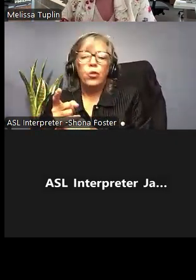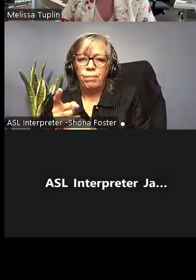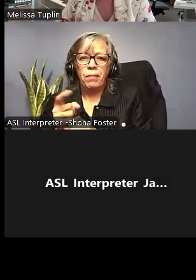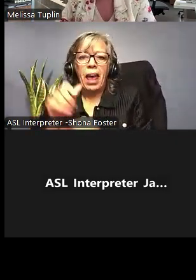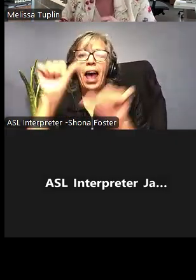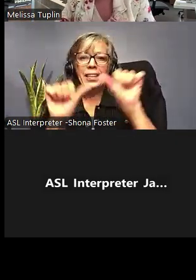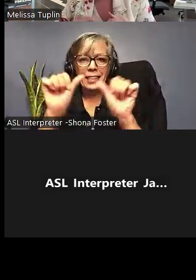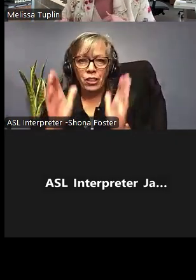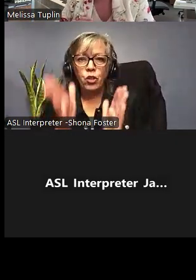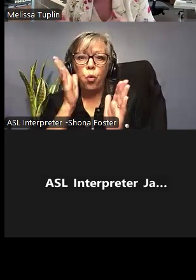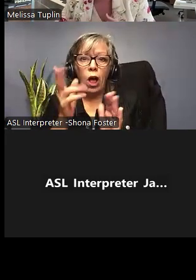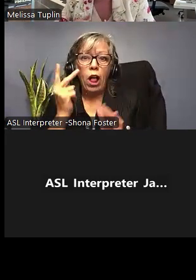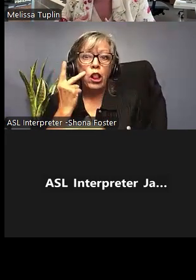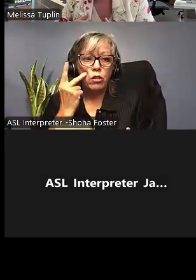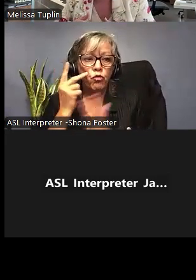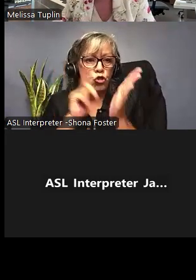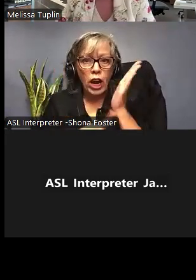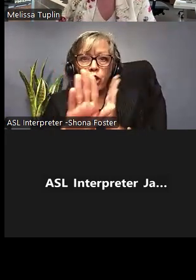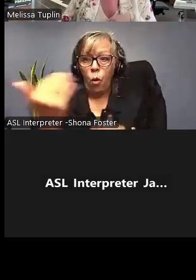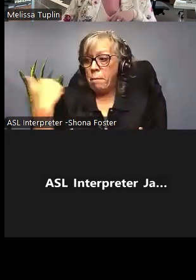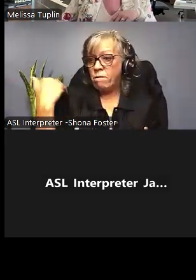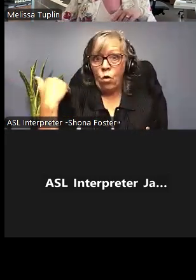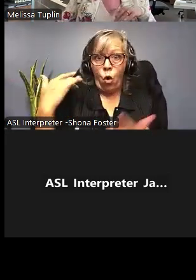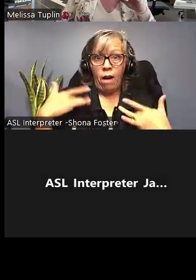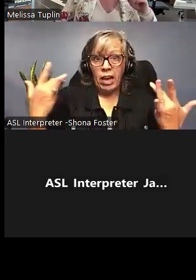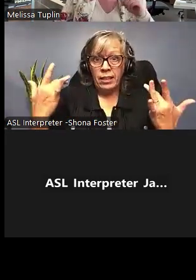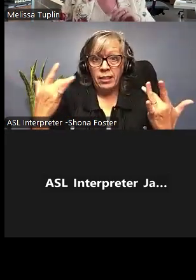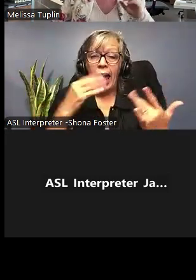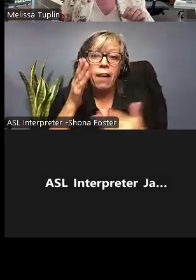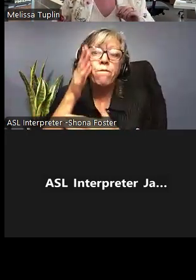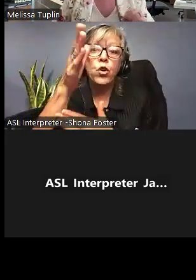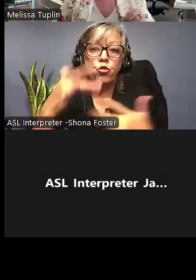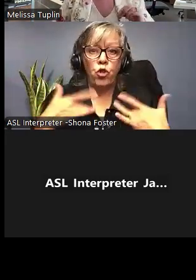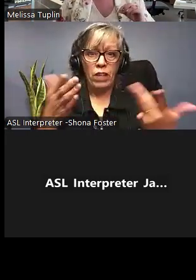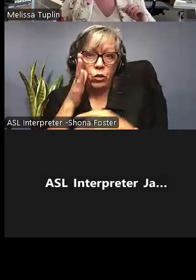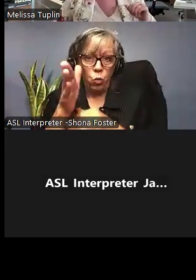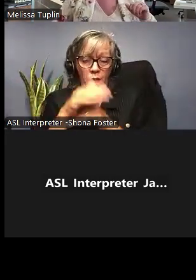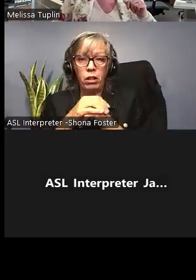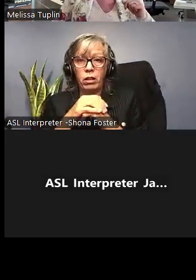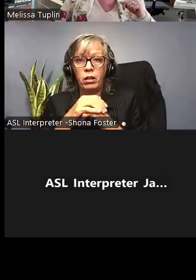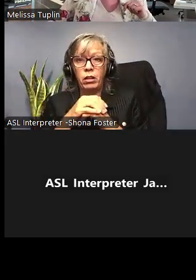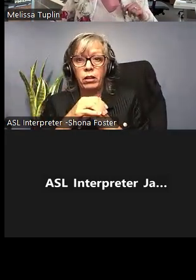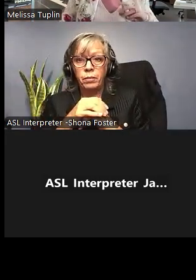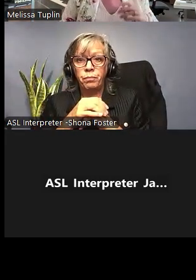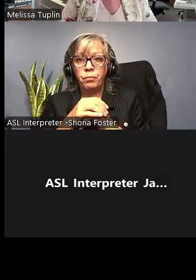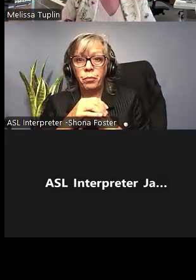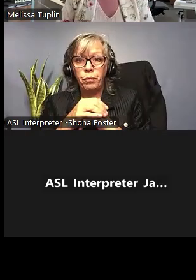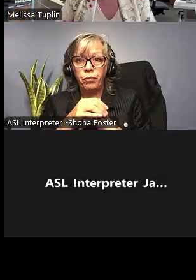both your past and upcoming programming. There is no additional section to speak to or make a